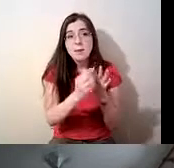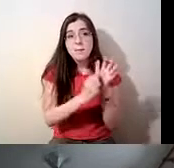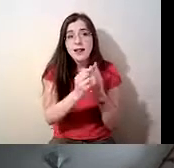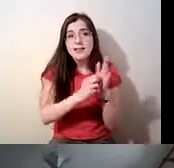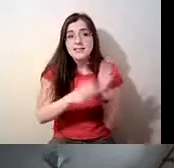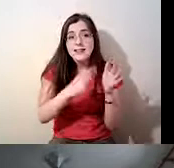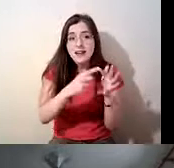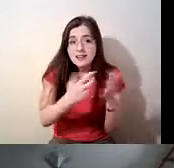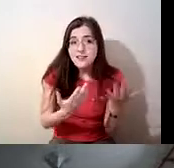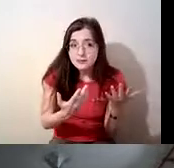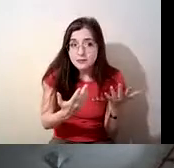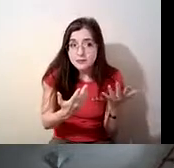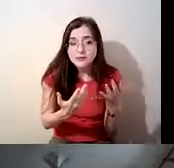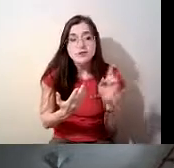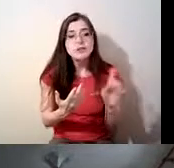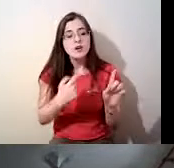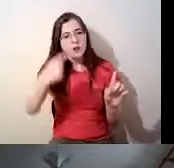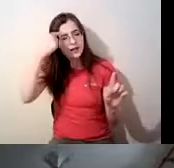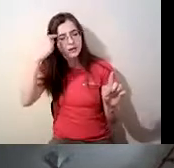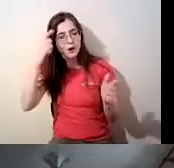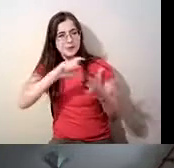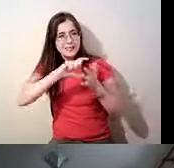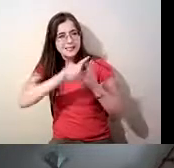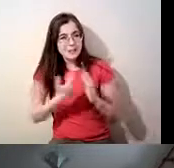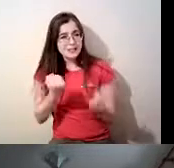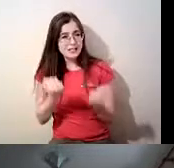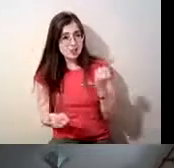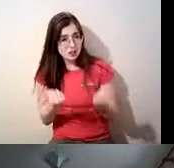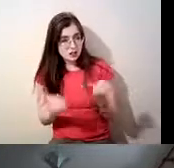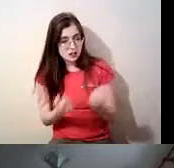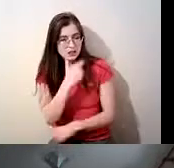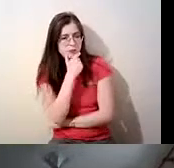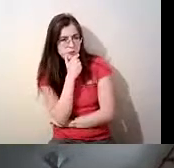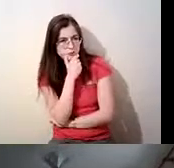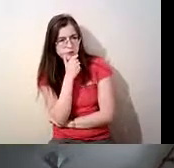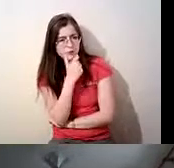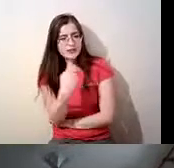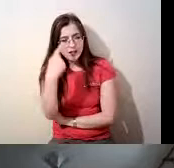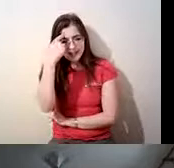so when you think about disability justice you need to think about where is the money going